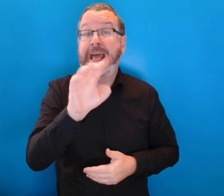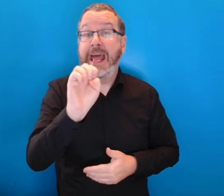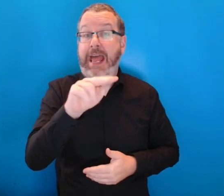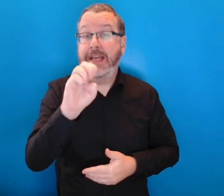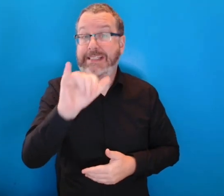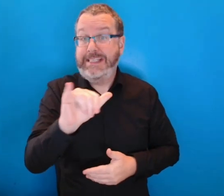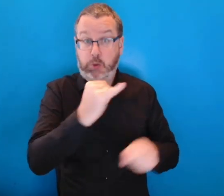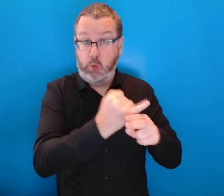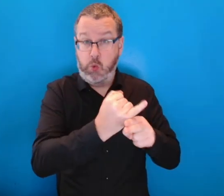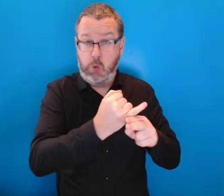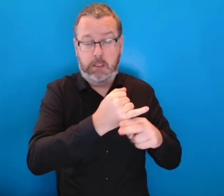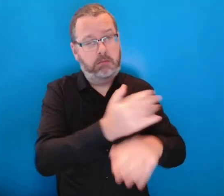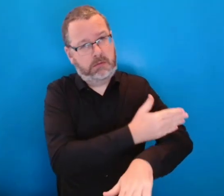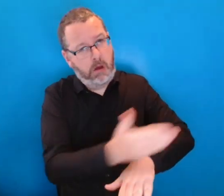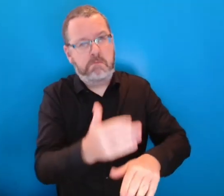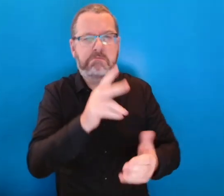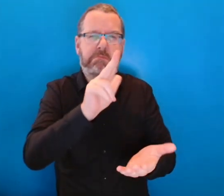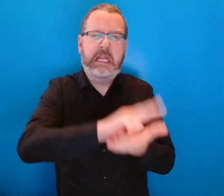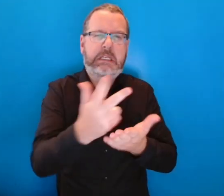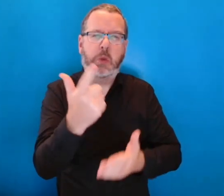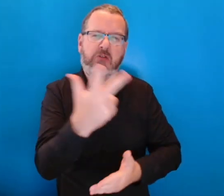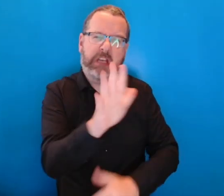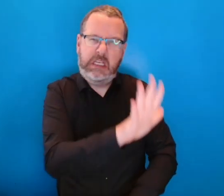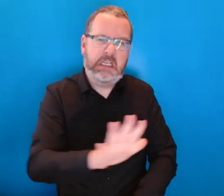Hennessy's school was established about 1823,